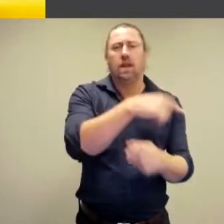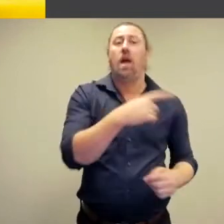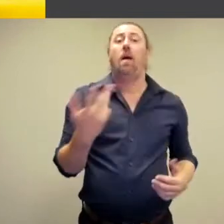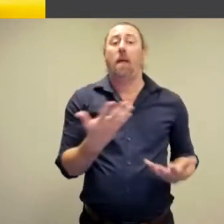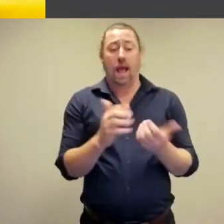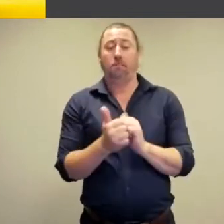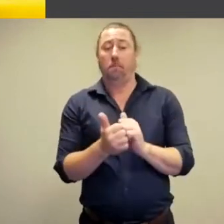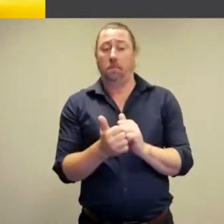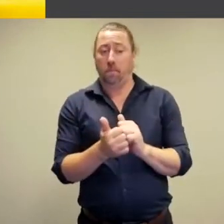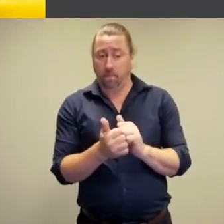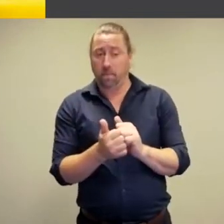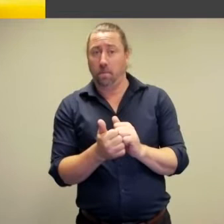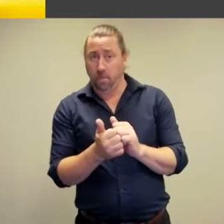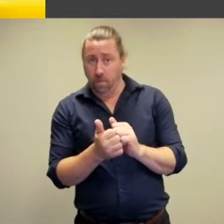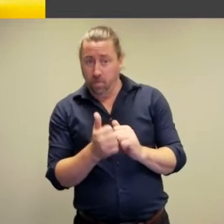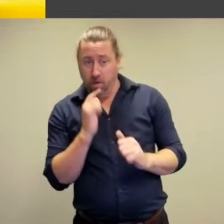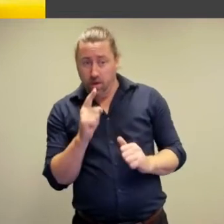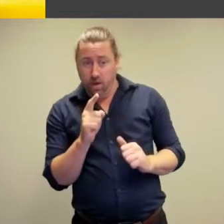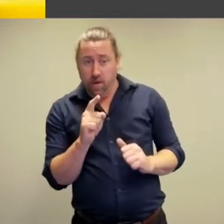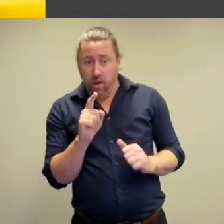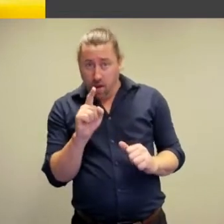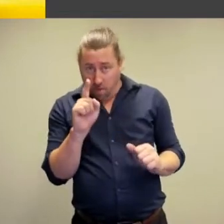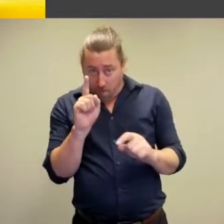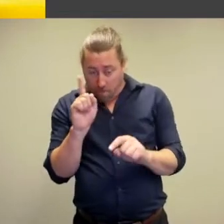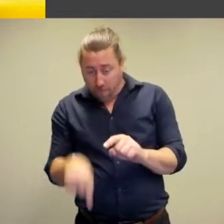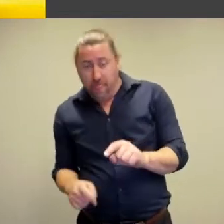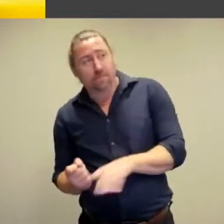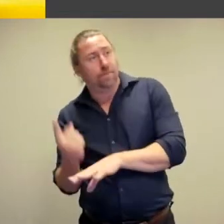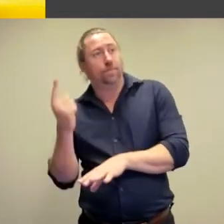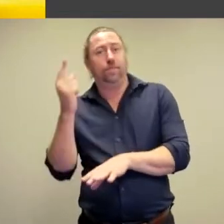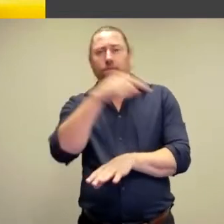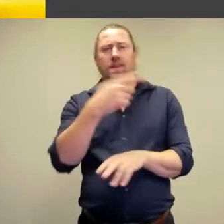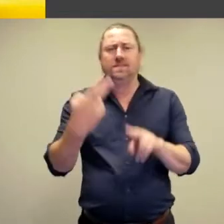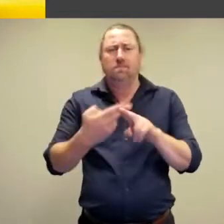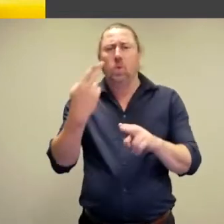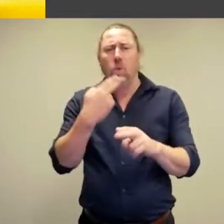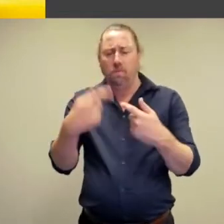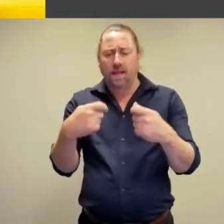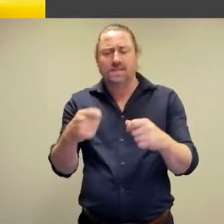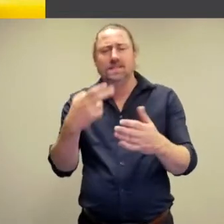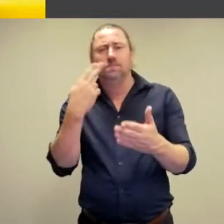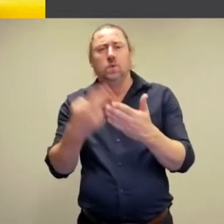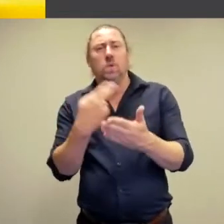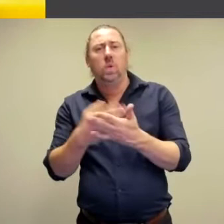they're launching these lids through the air with